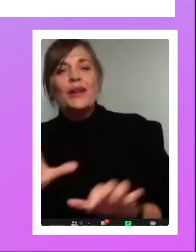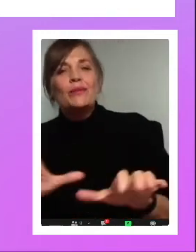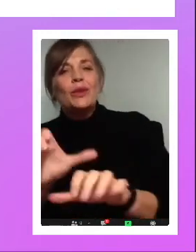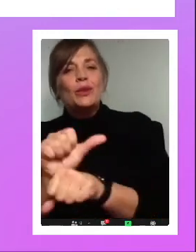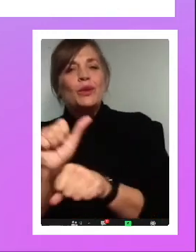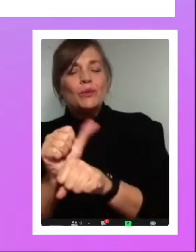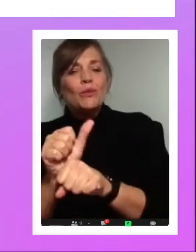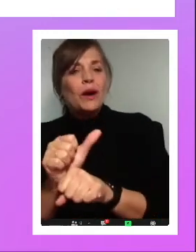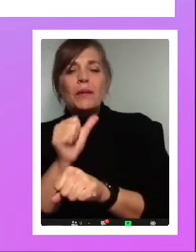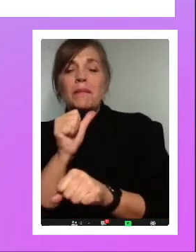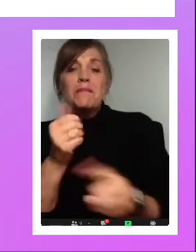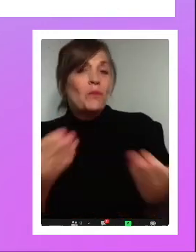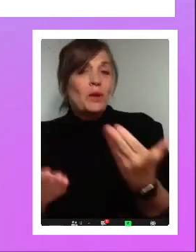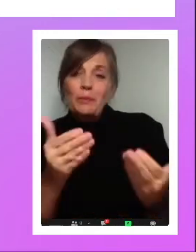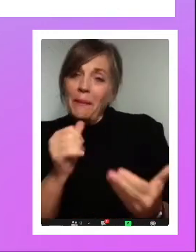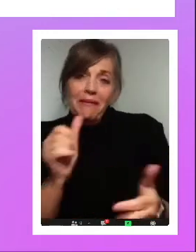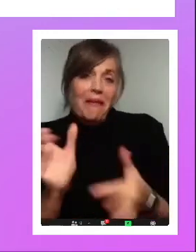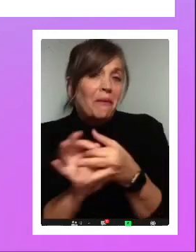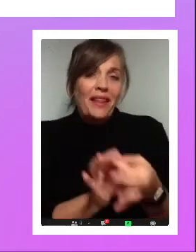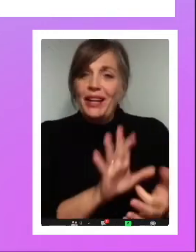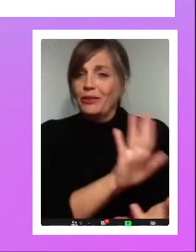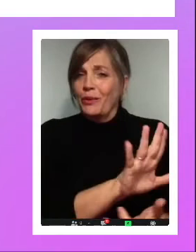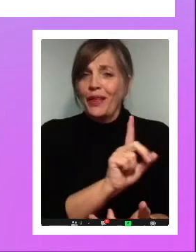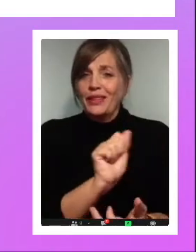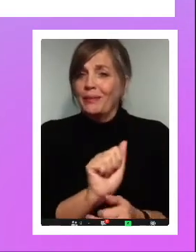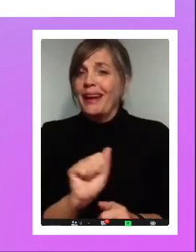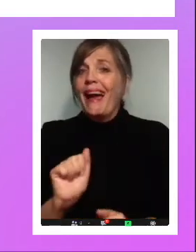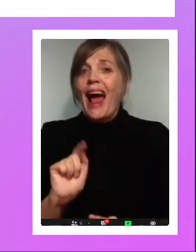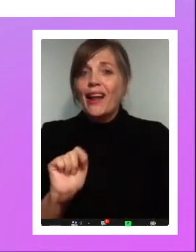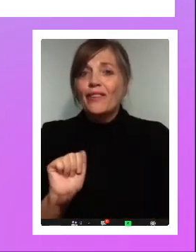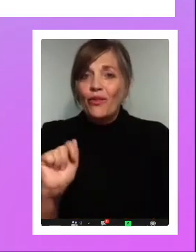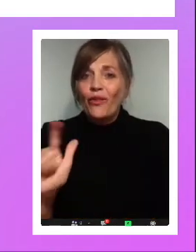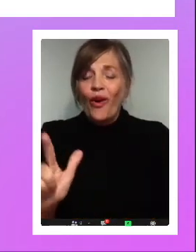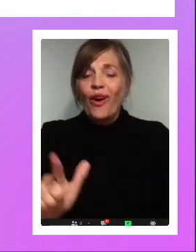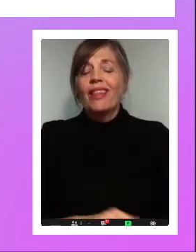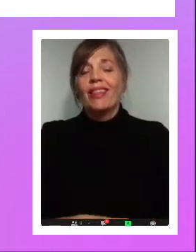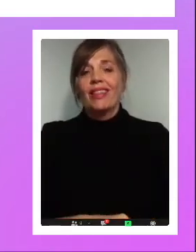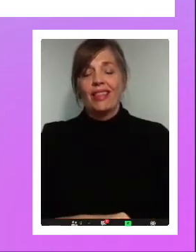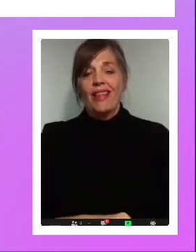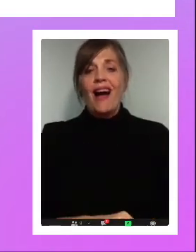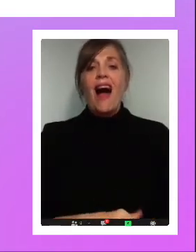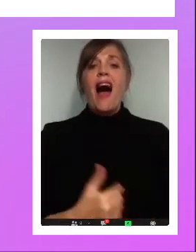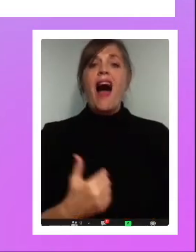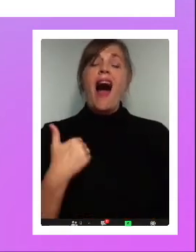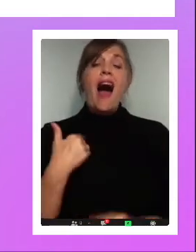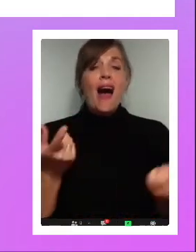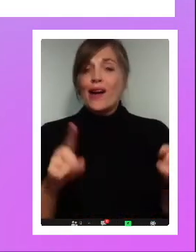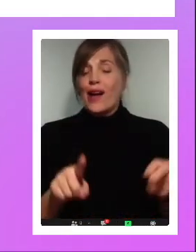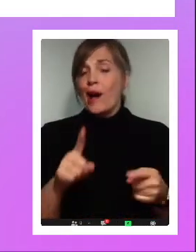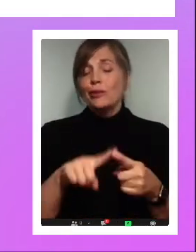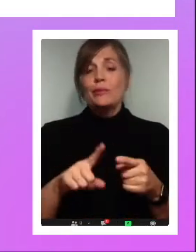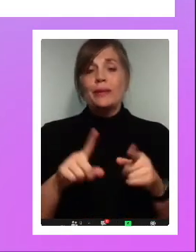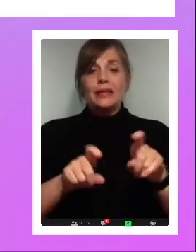I haven't been hired to be a tester hearing interfaces and things like that because I have to wear hearing aids